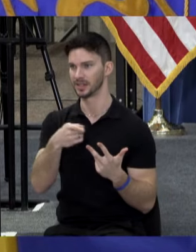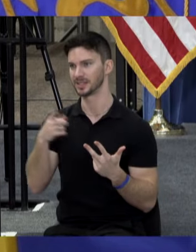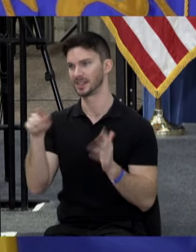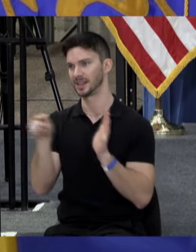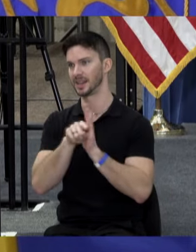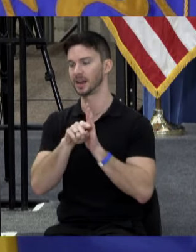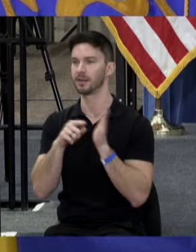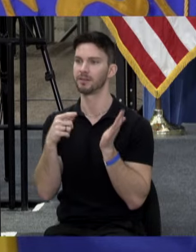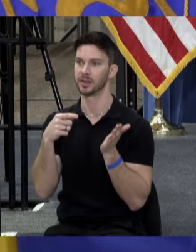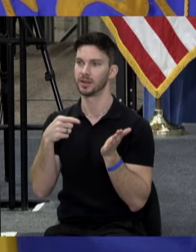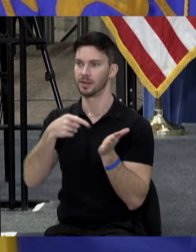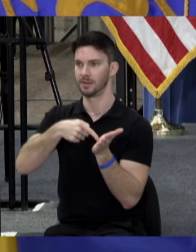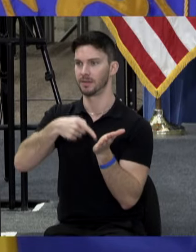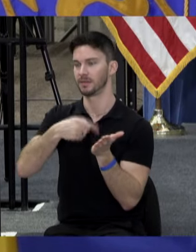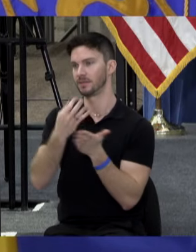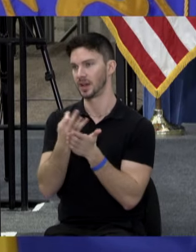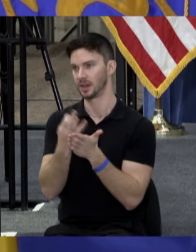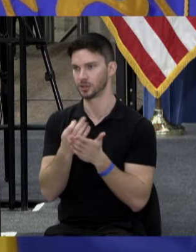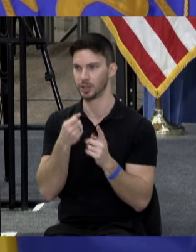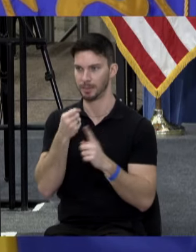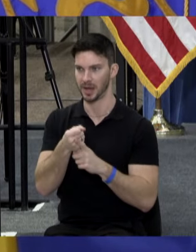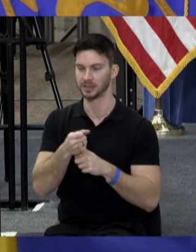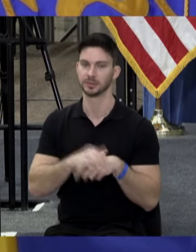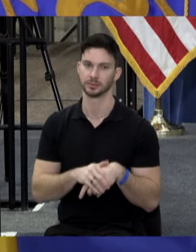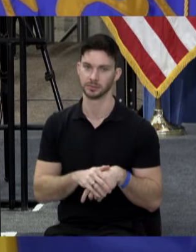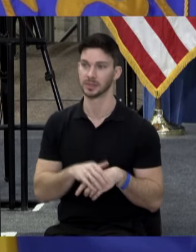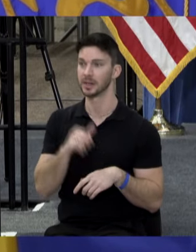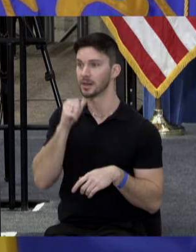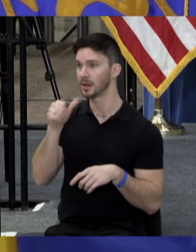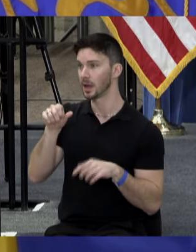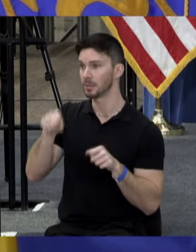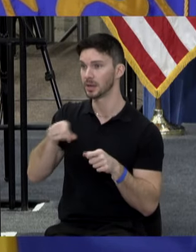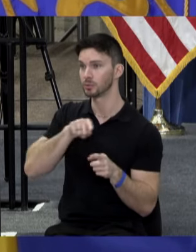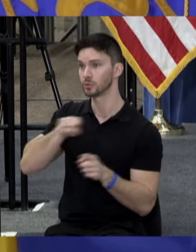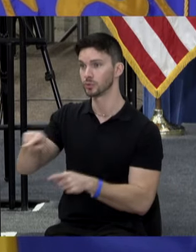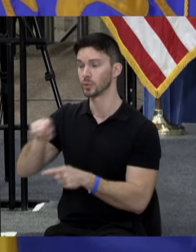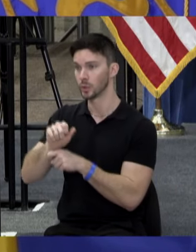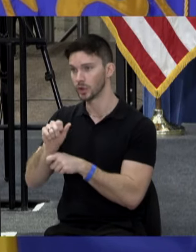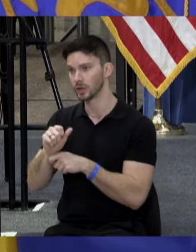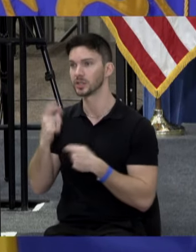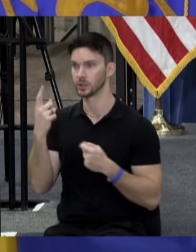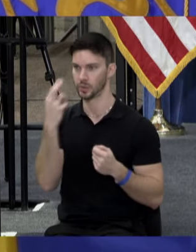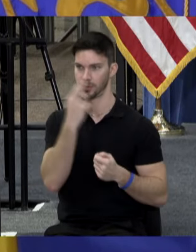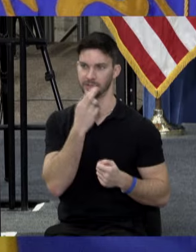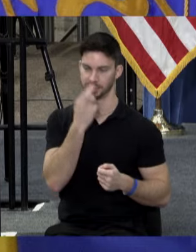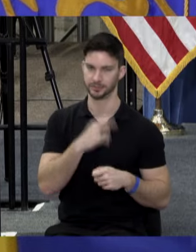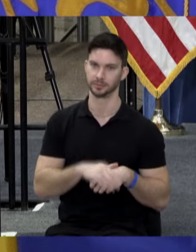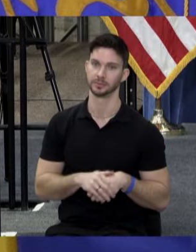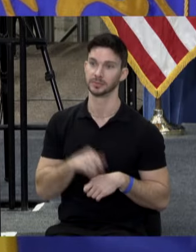an example of that. And caregivers of color, LGBT, and rural caregivers disproportionately face these